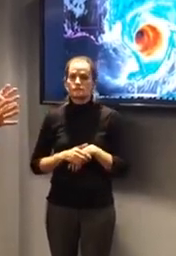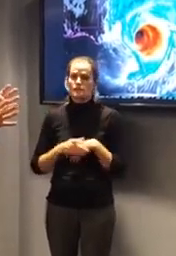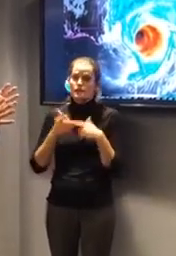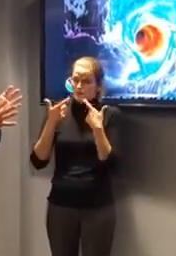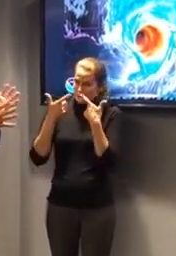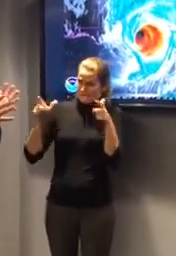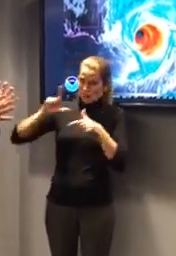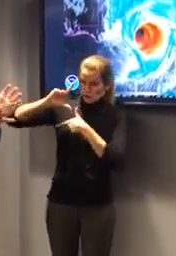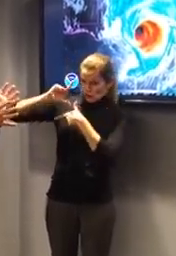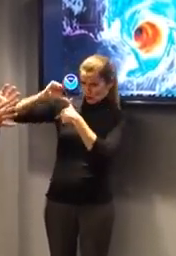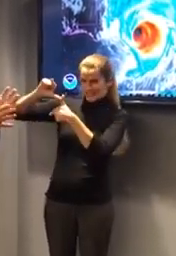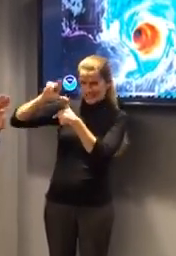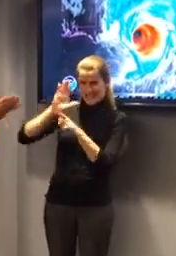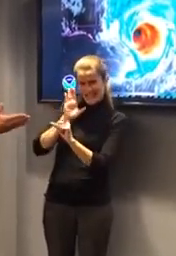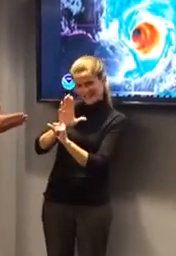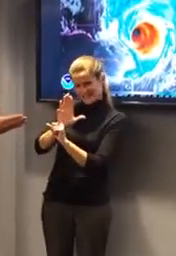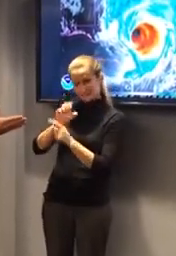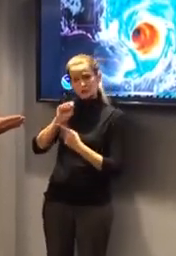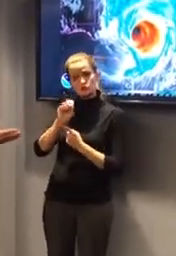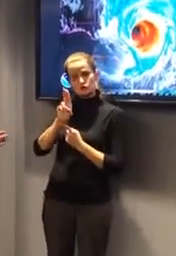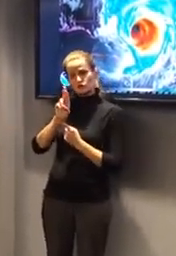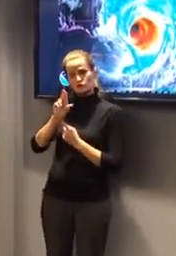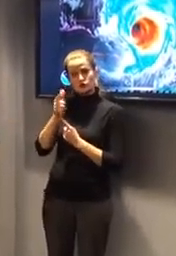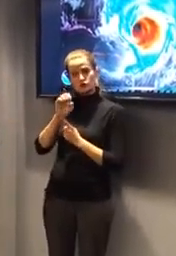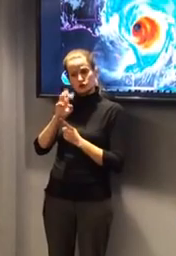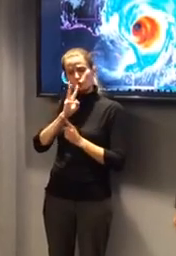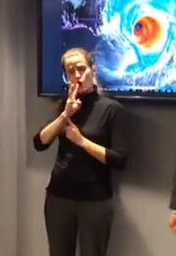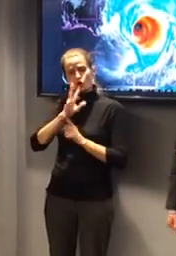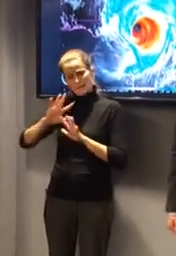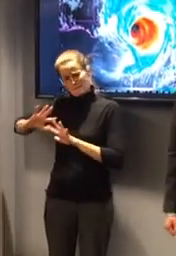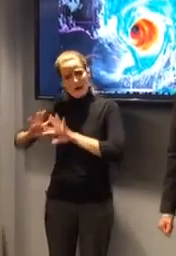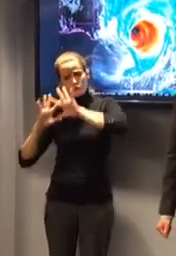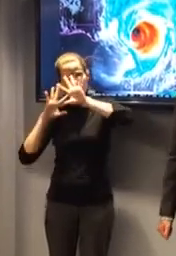gets pushed inland, and we're worried about the rain too. Absolutely.